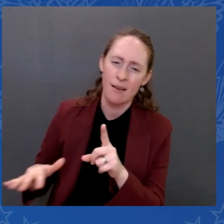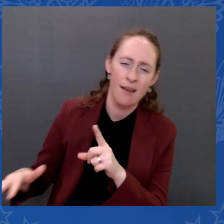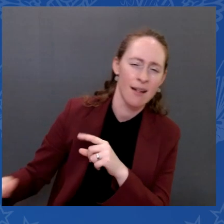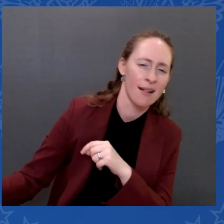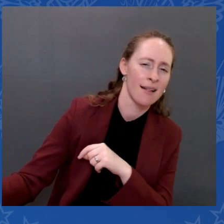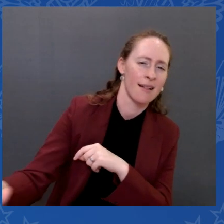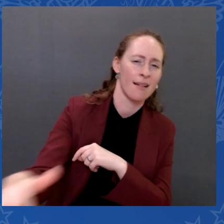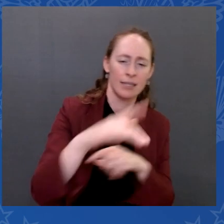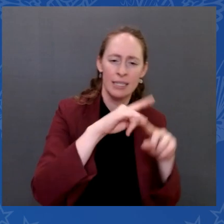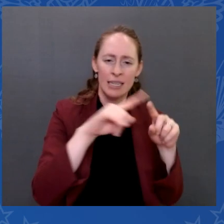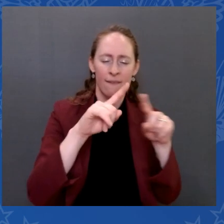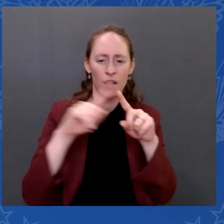the opportunity for American workers?